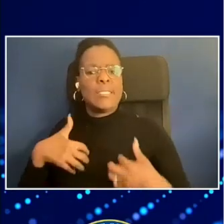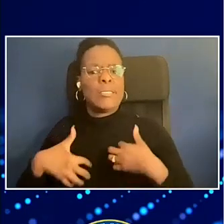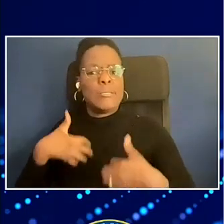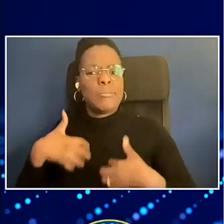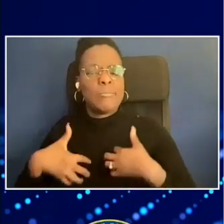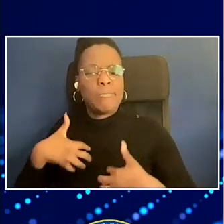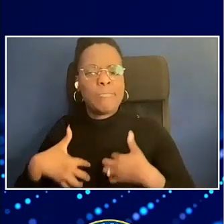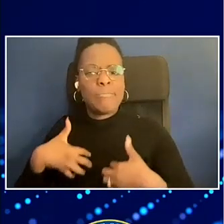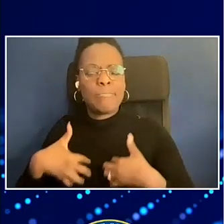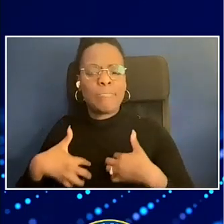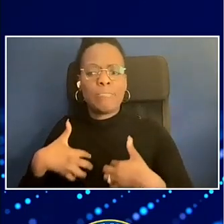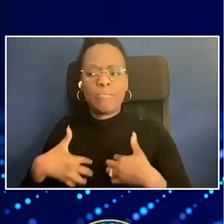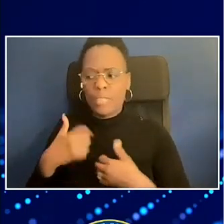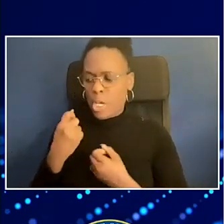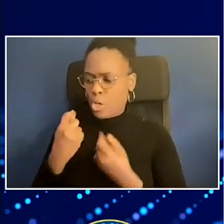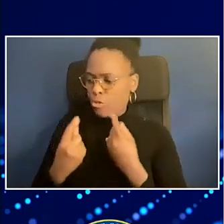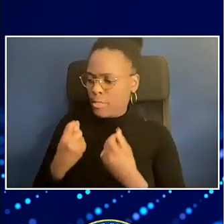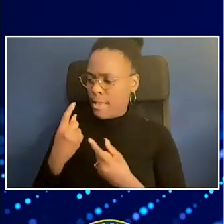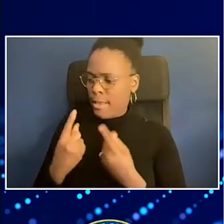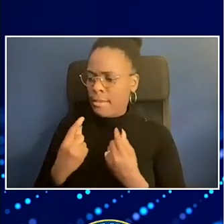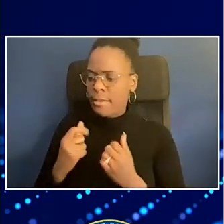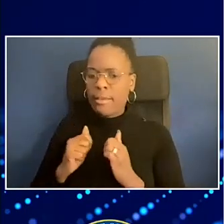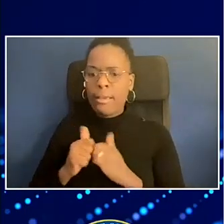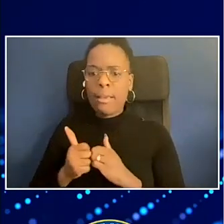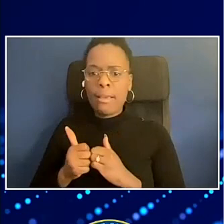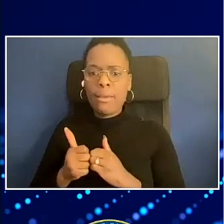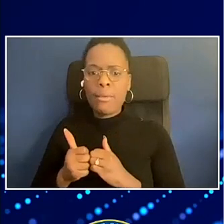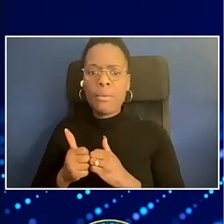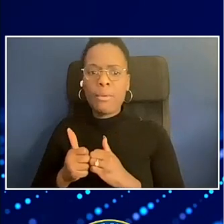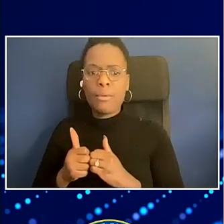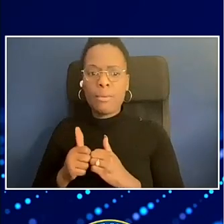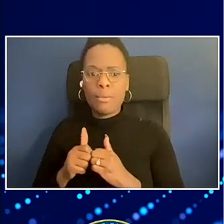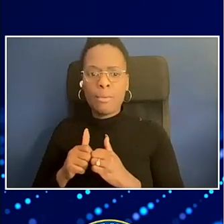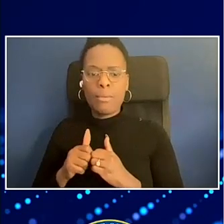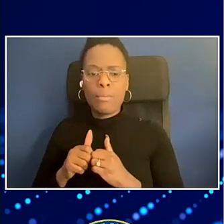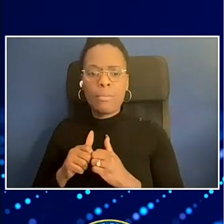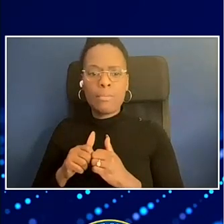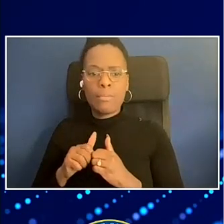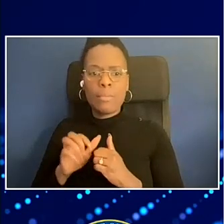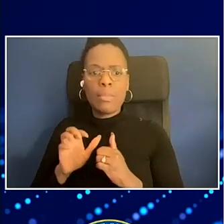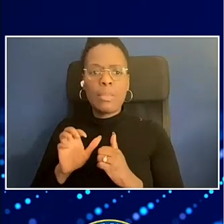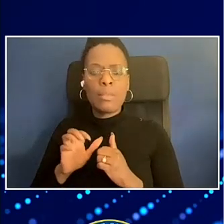grasping how that's something that can be-